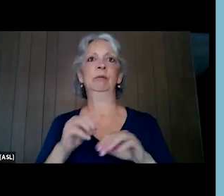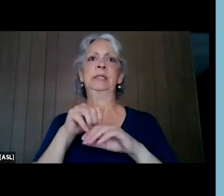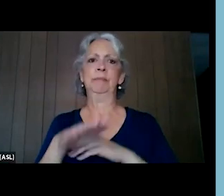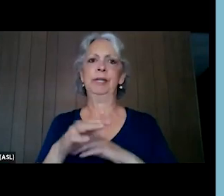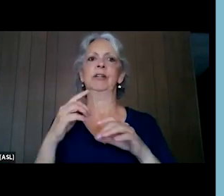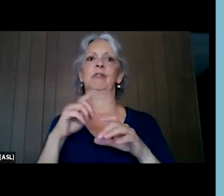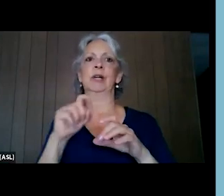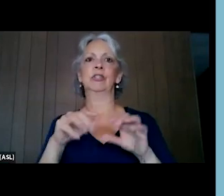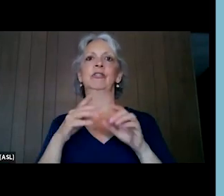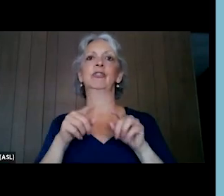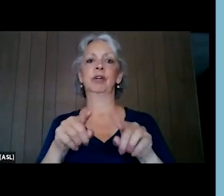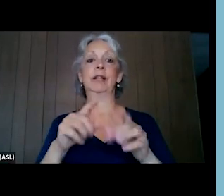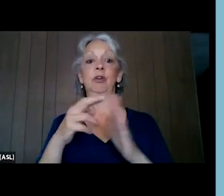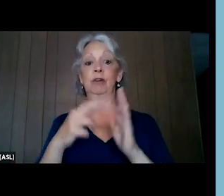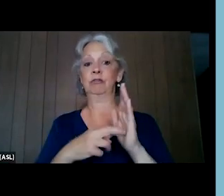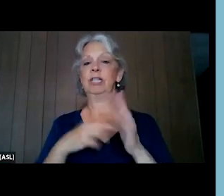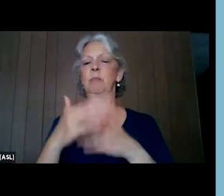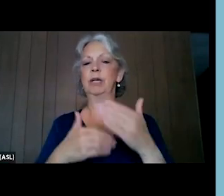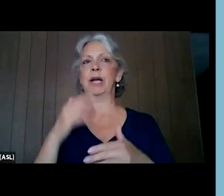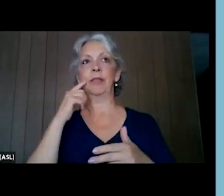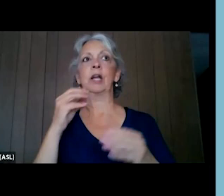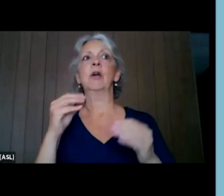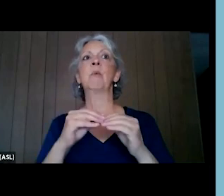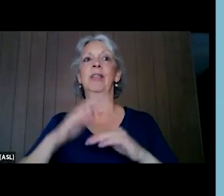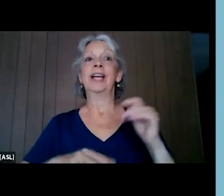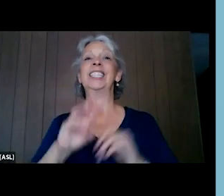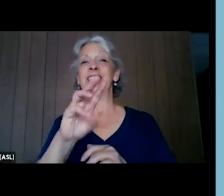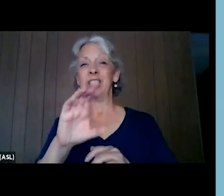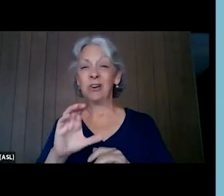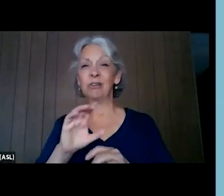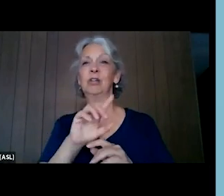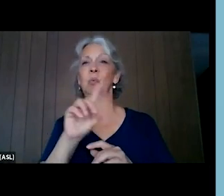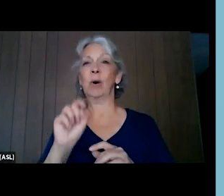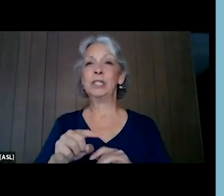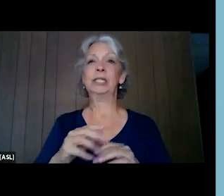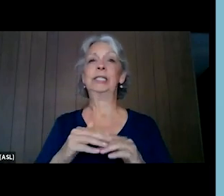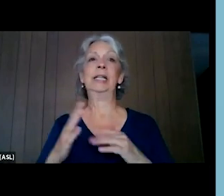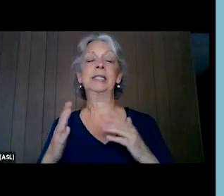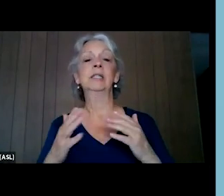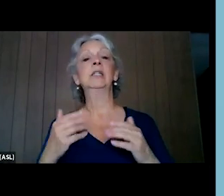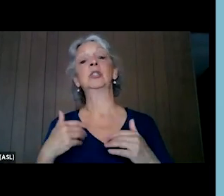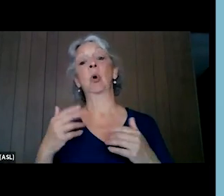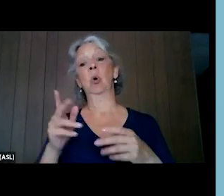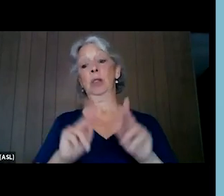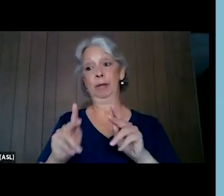during the registration process. I think we got over 600 at least. So the panelists have reviewed those questions,